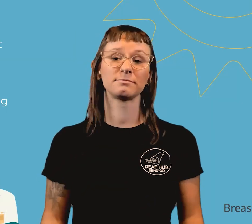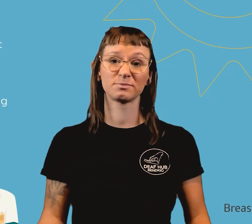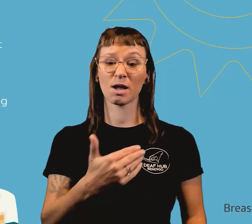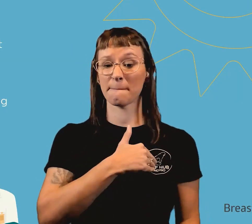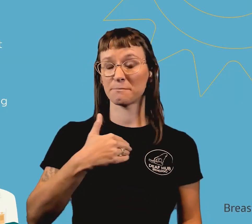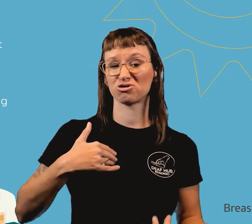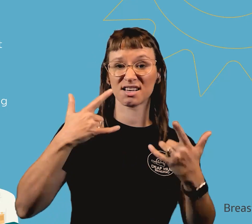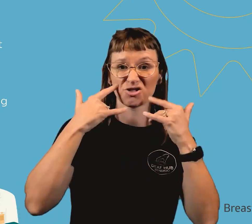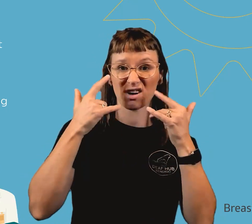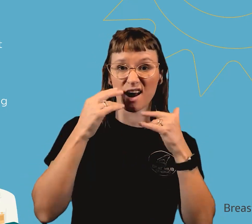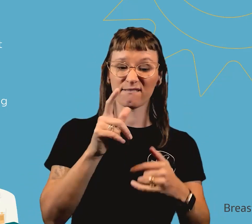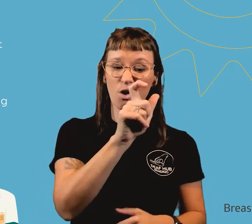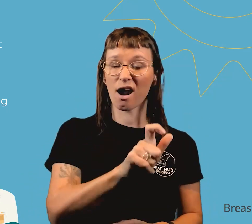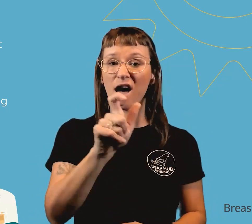Screening for people with a disability: